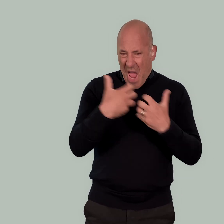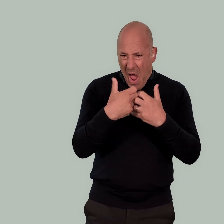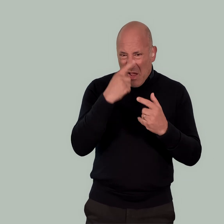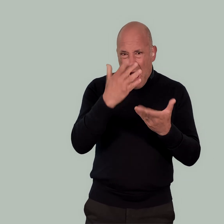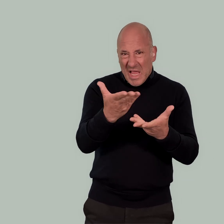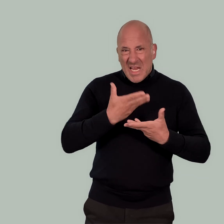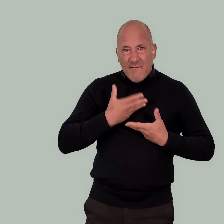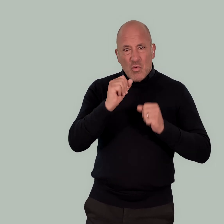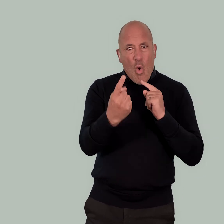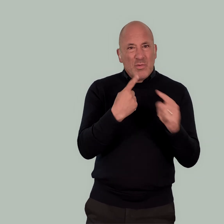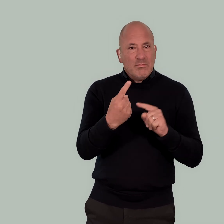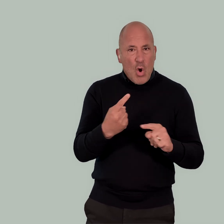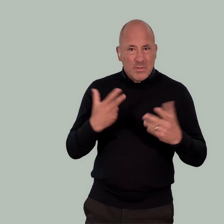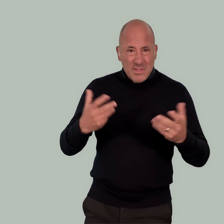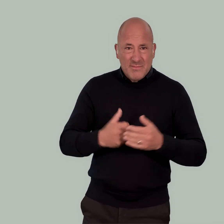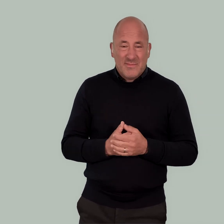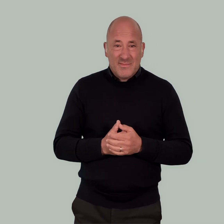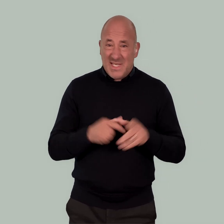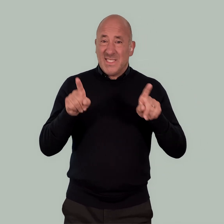if you are unable to respond by post or using the form above.